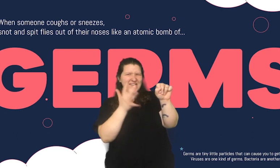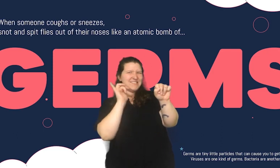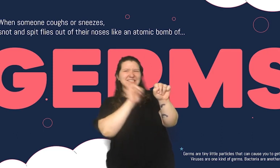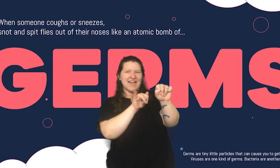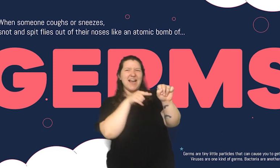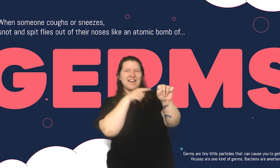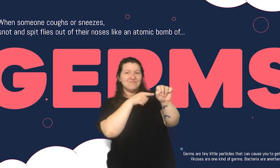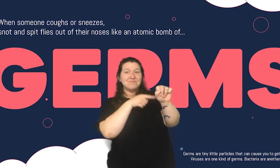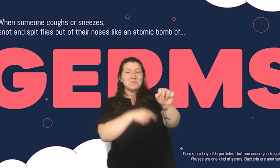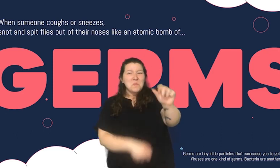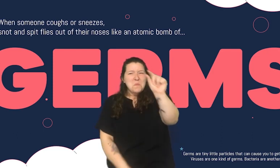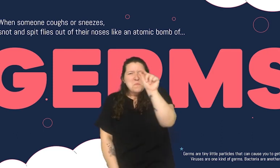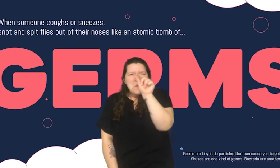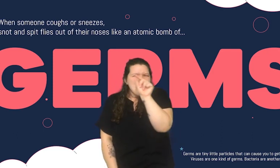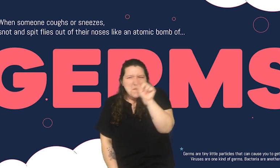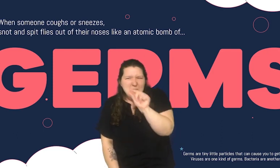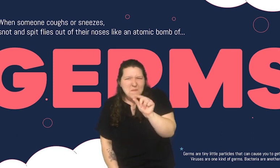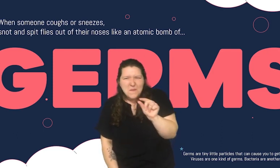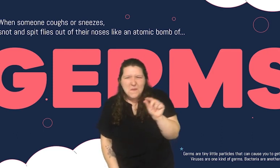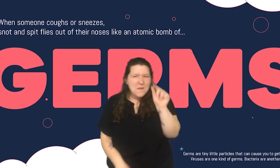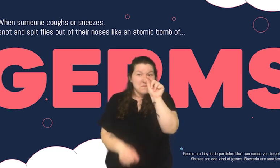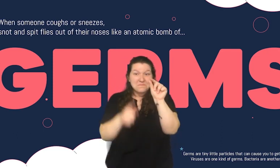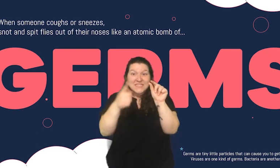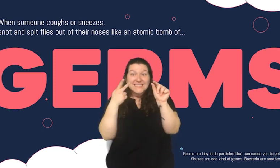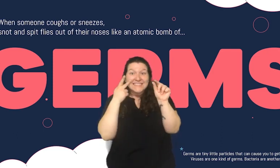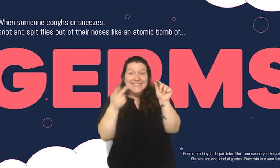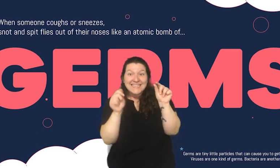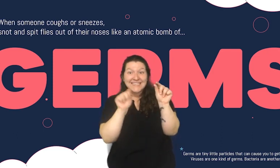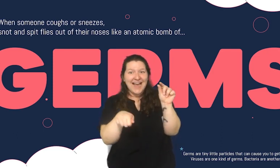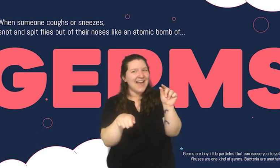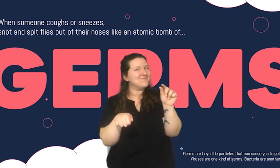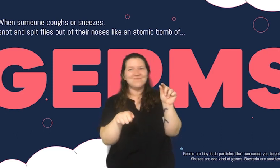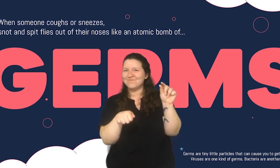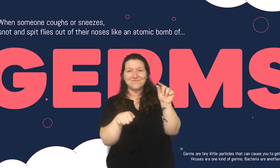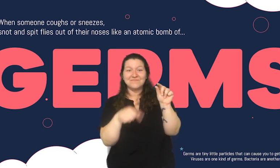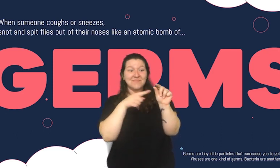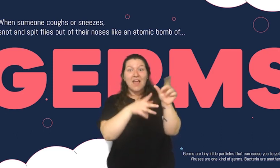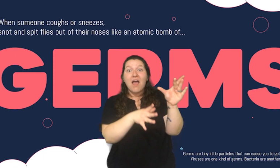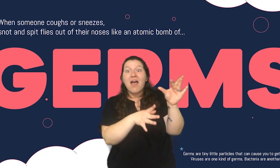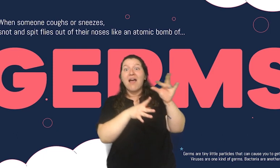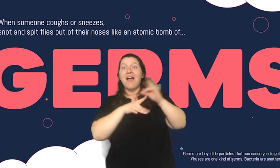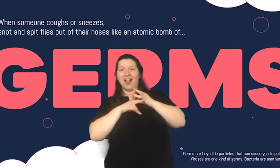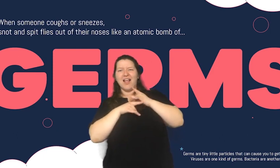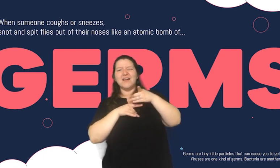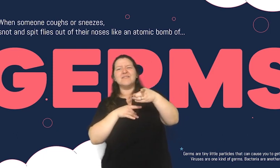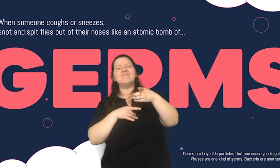Germs are tiny little particles that can cause you to get sick.